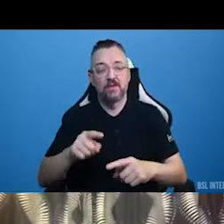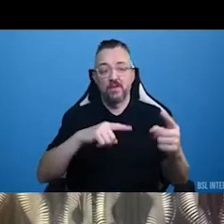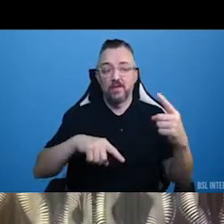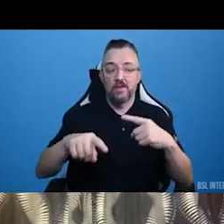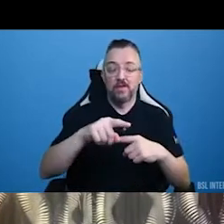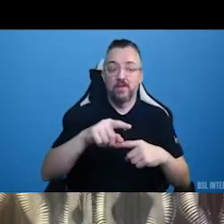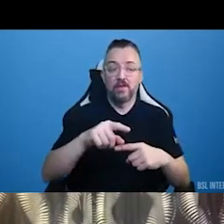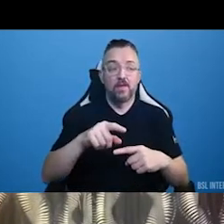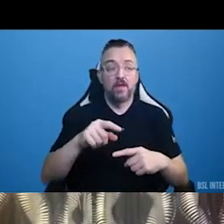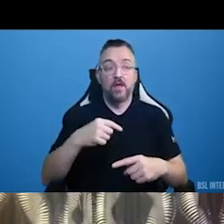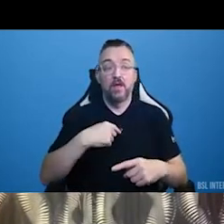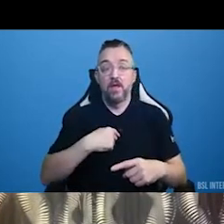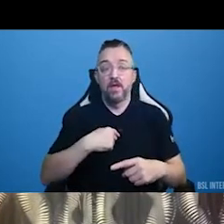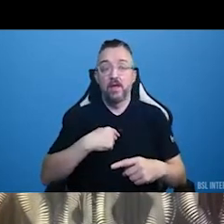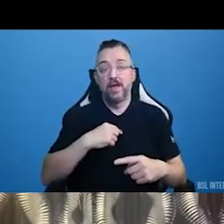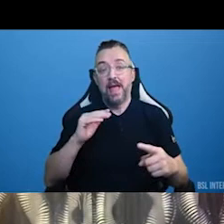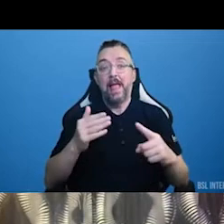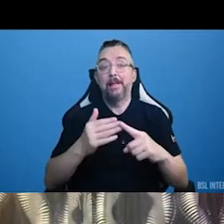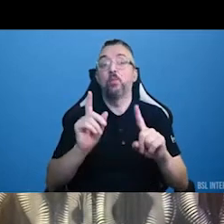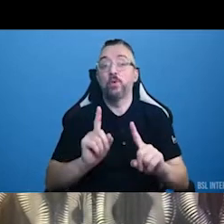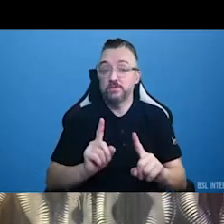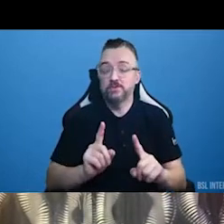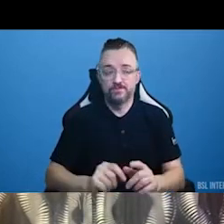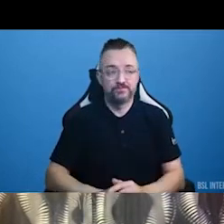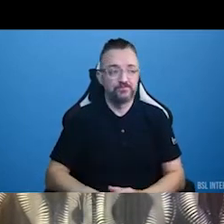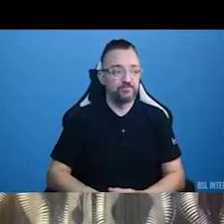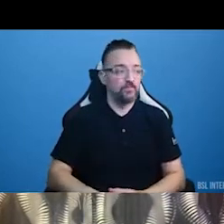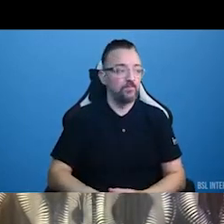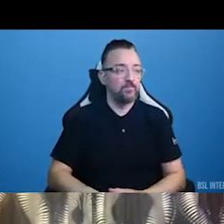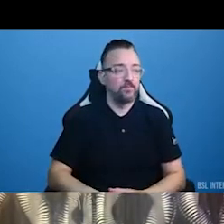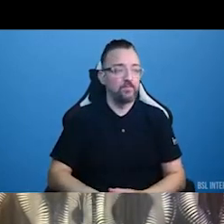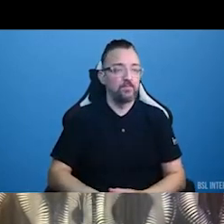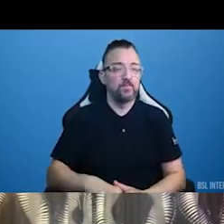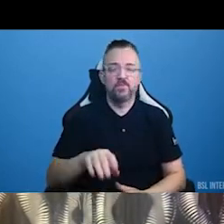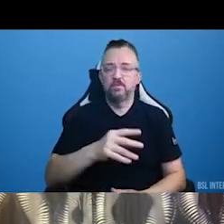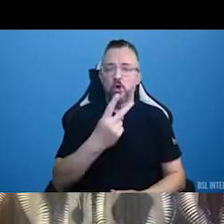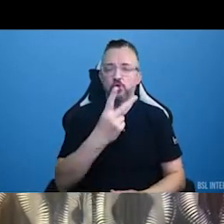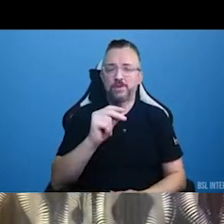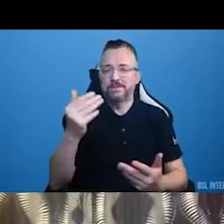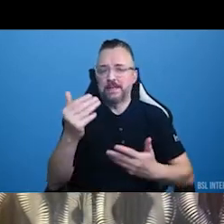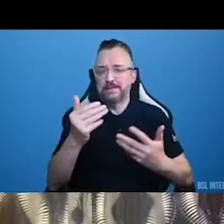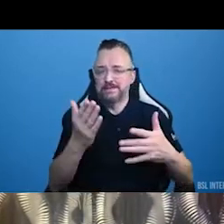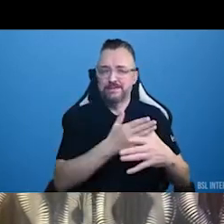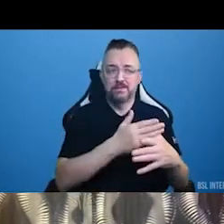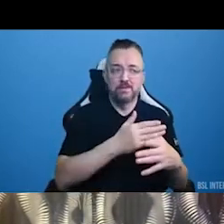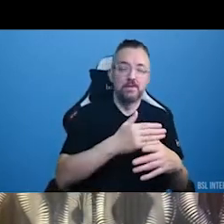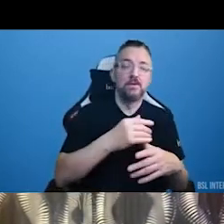of what I'm going to try and getting at. So in late, in early 2019, I quantified the knowledge gap